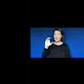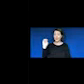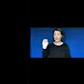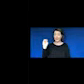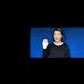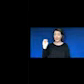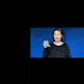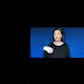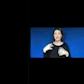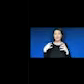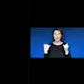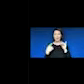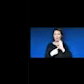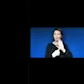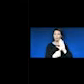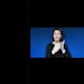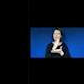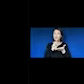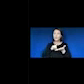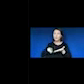the research that we are doing at VCU.